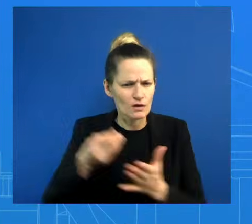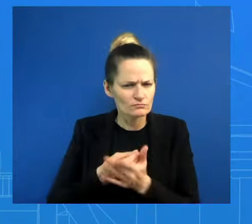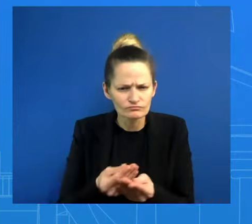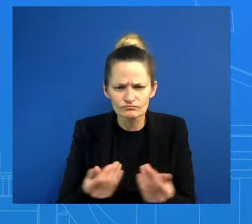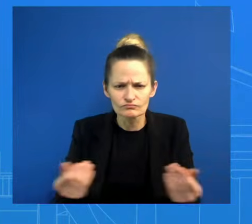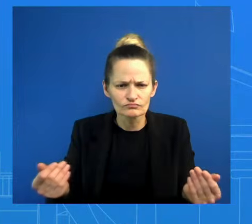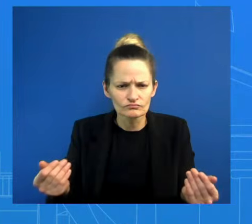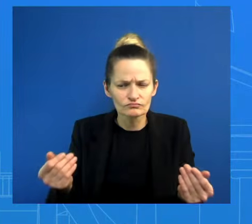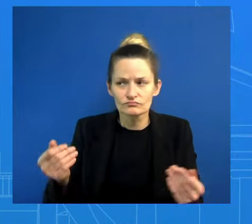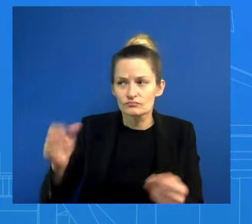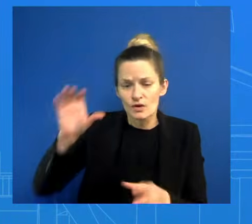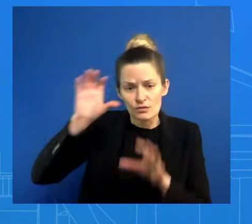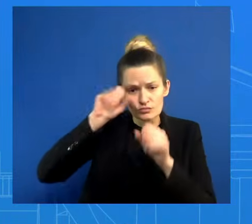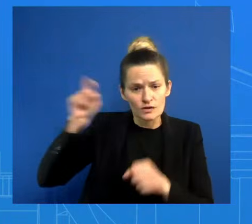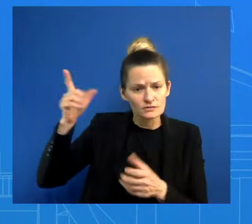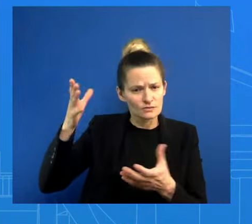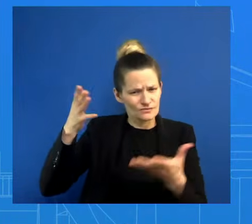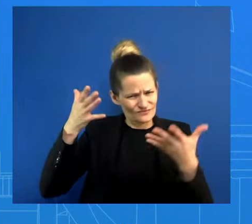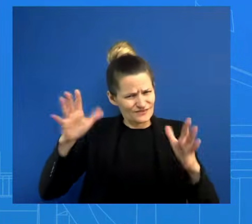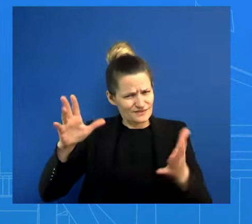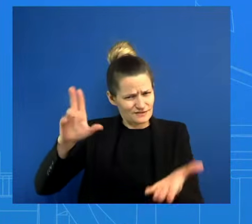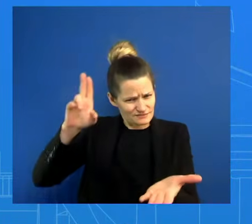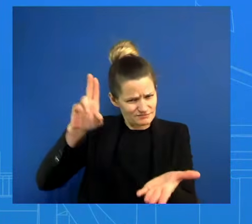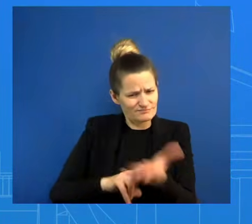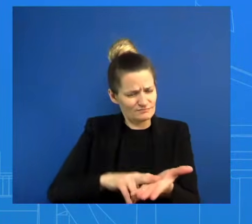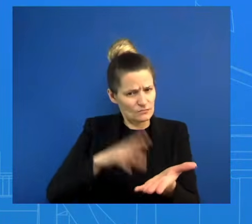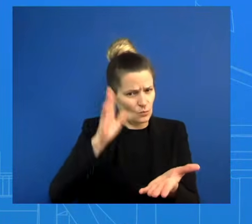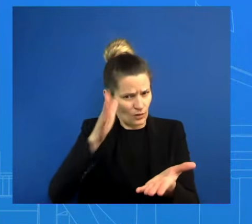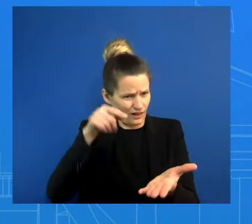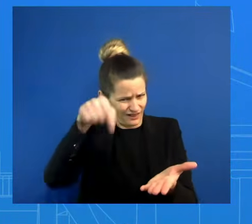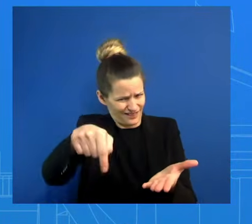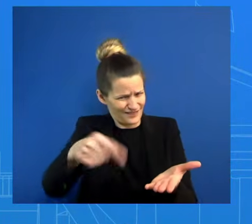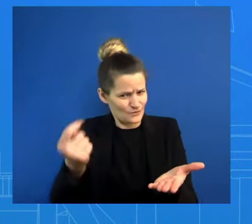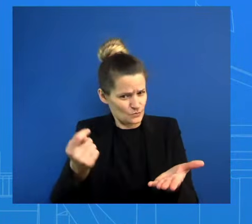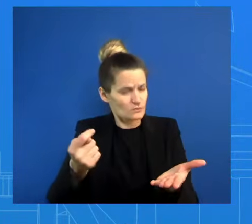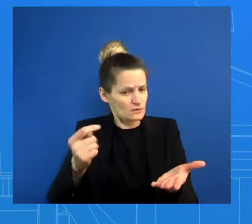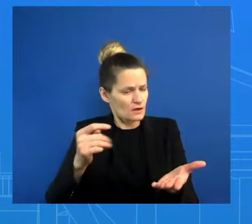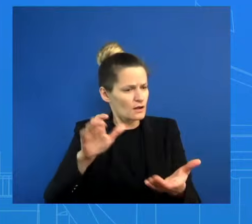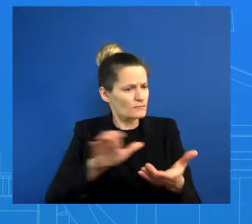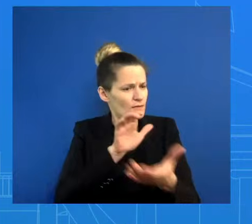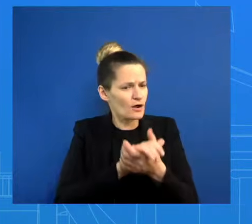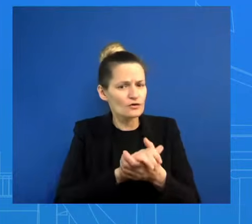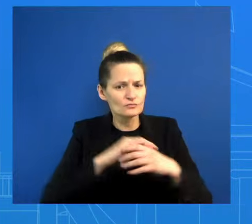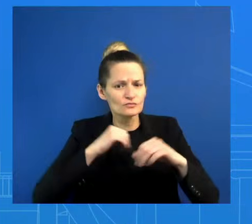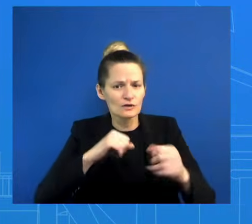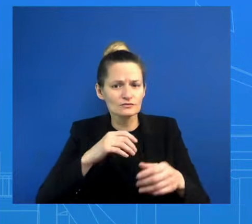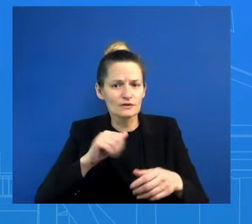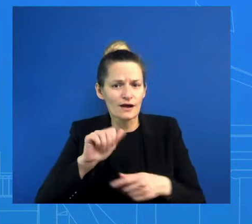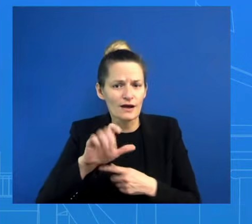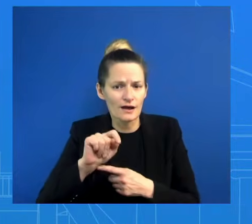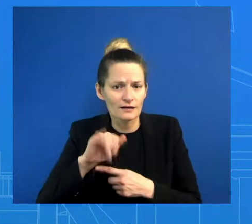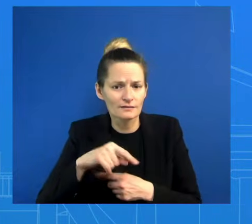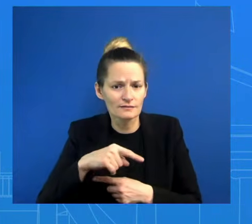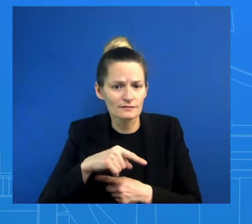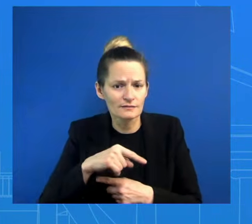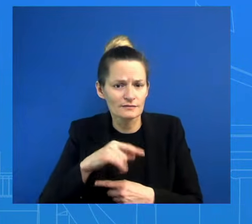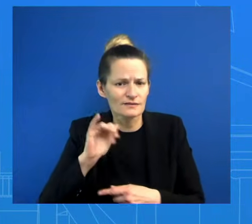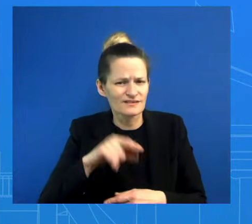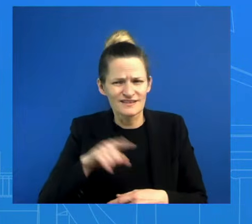And so, look, we're going to continue to work with Congress and continue to encourage Congress to get this stuff done.